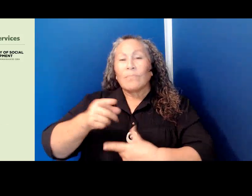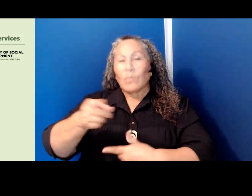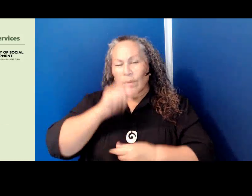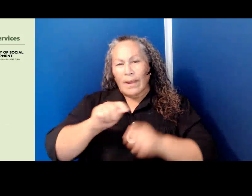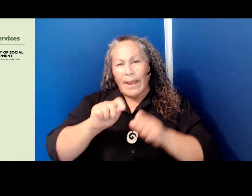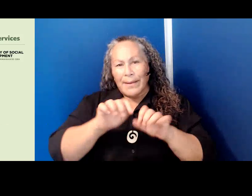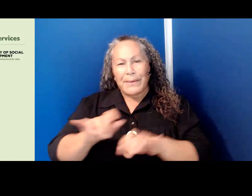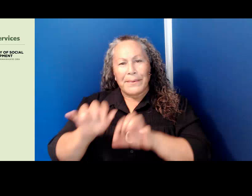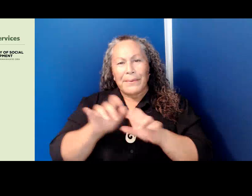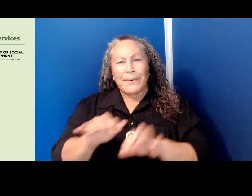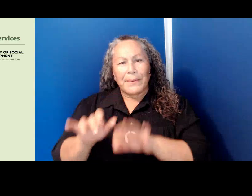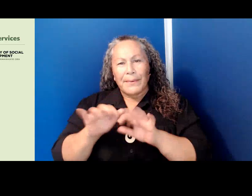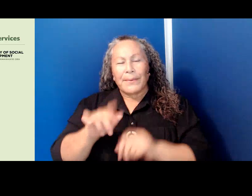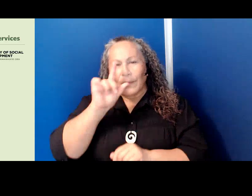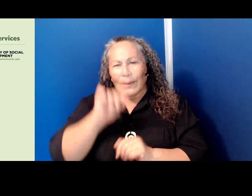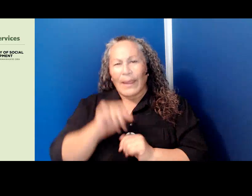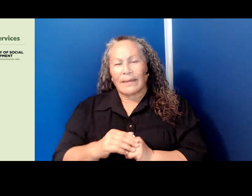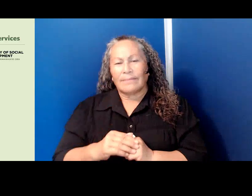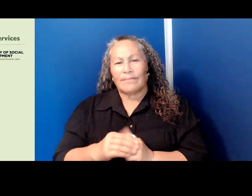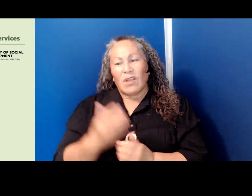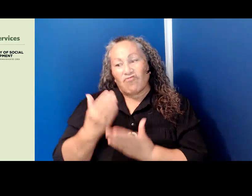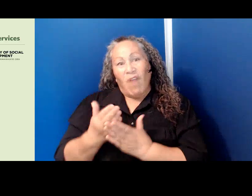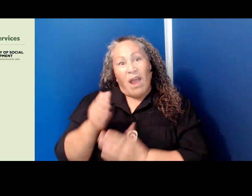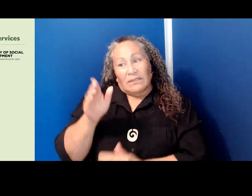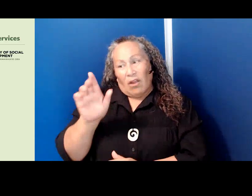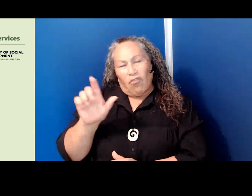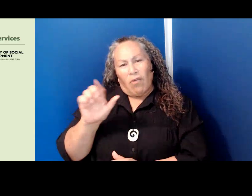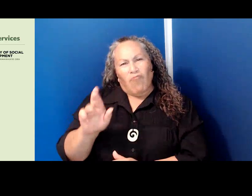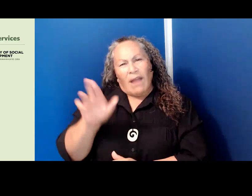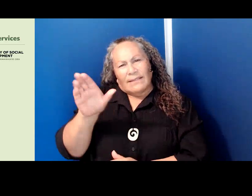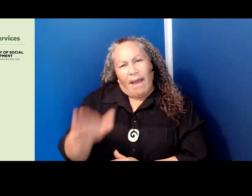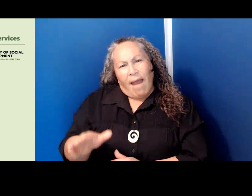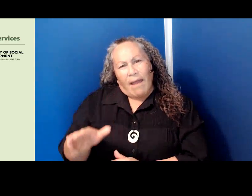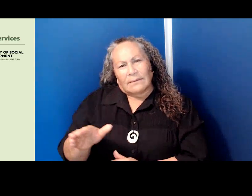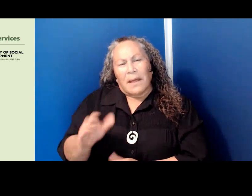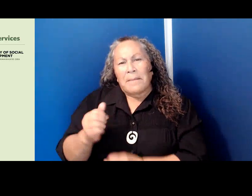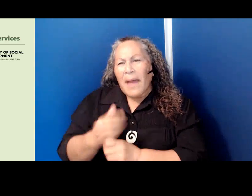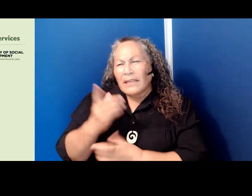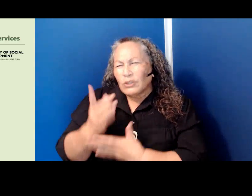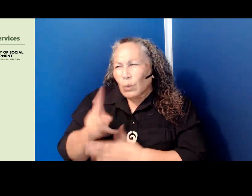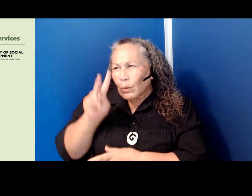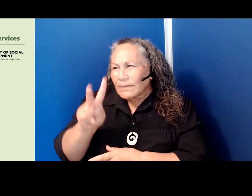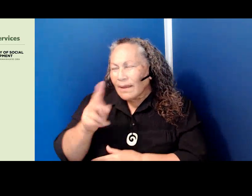side of your team's screen. Make sure that it's got Ask a question next to your name